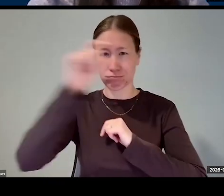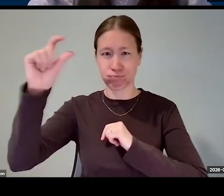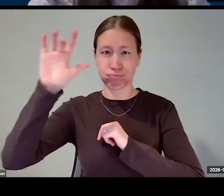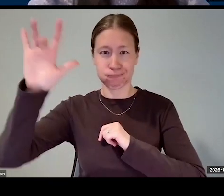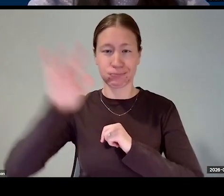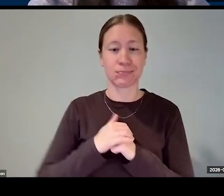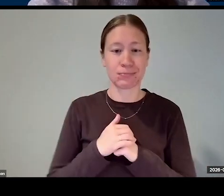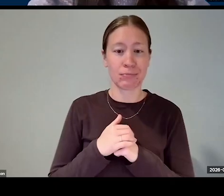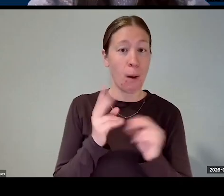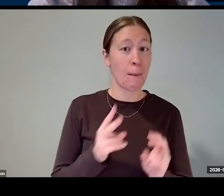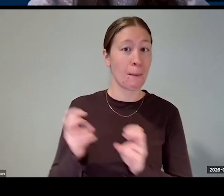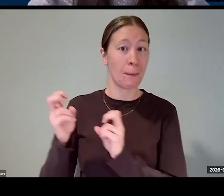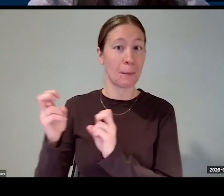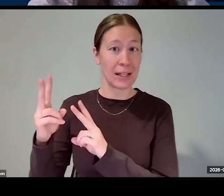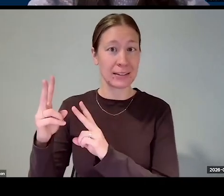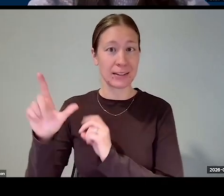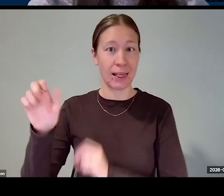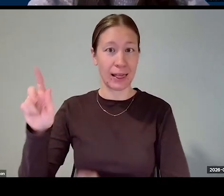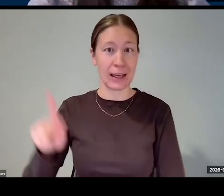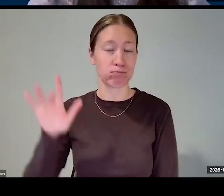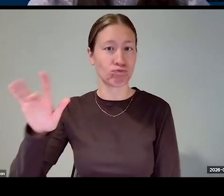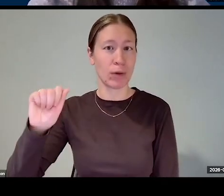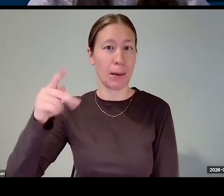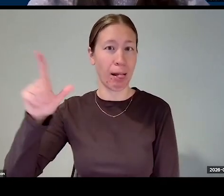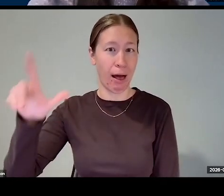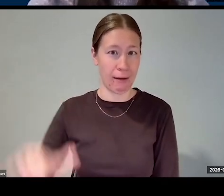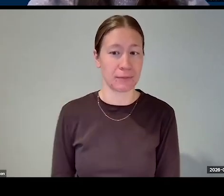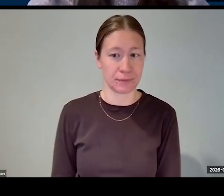and then I can just paste my link in and hit apply. And that's it.